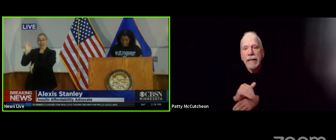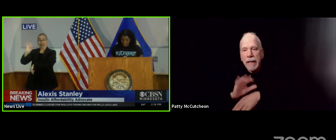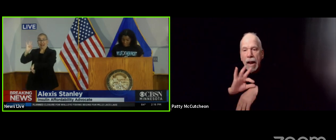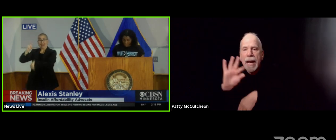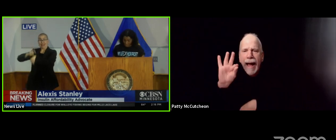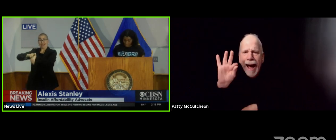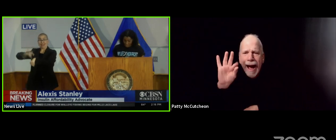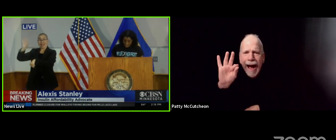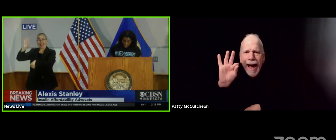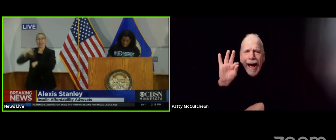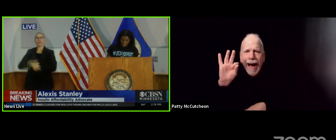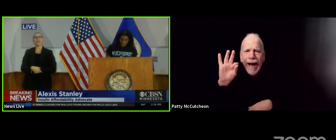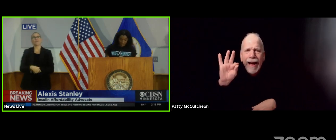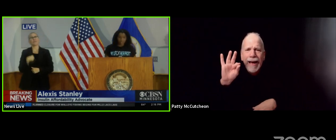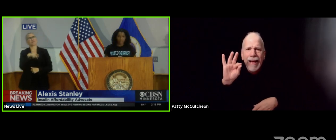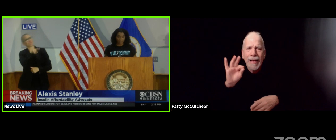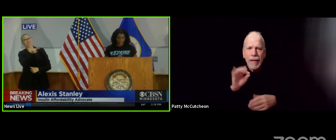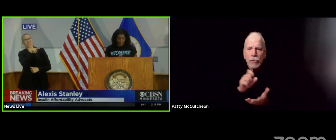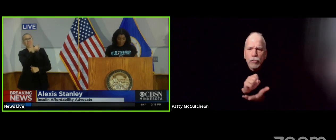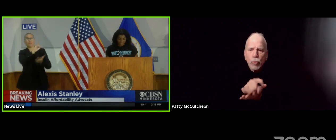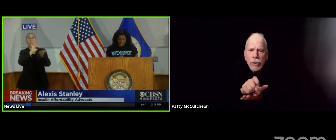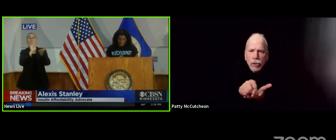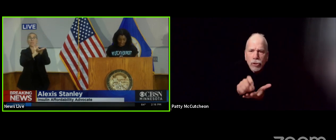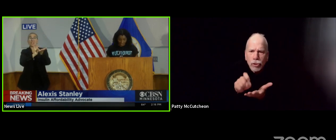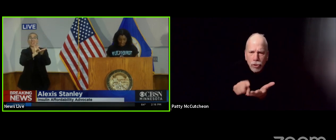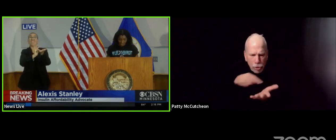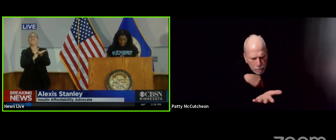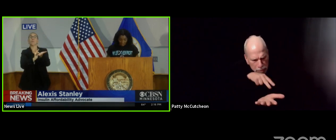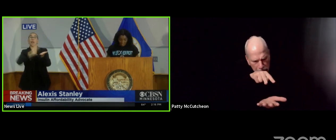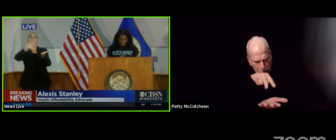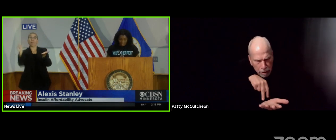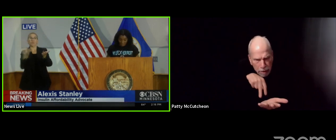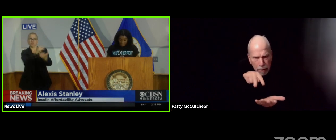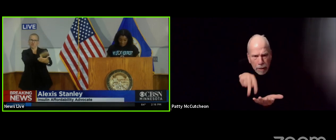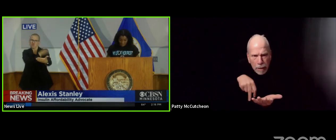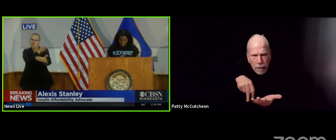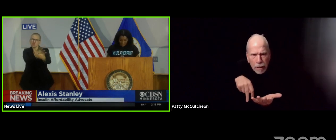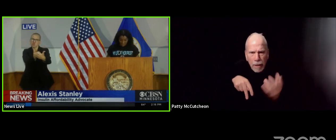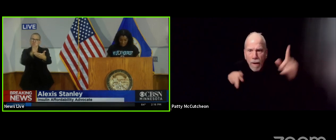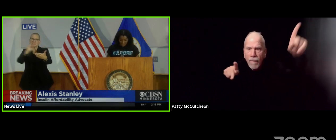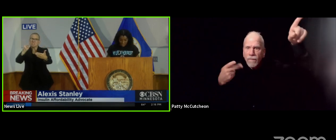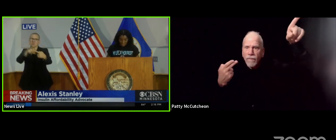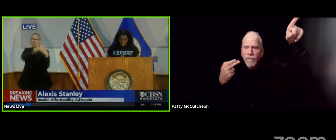MINNESOTA AND TRYING TO HALT THE IMPLEMENTATION OF THIS LIFE-SAVING BILL AND THE HAPPY